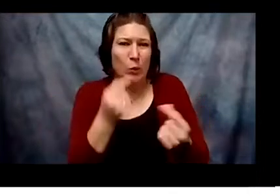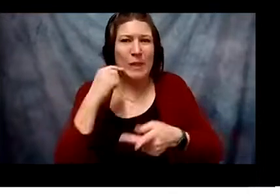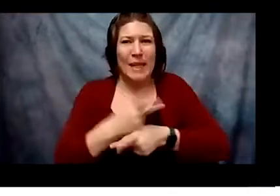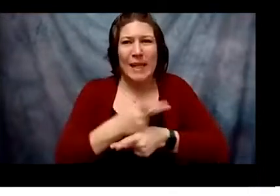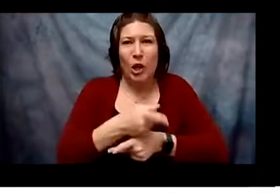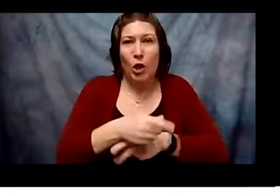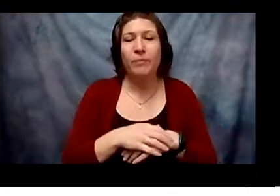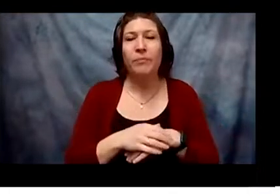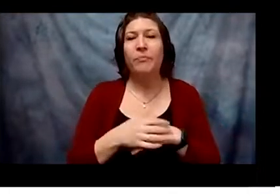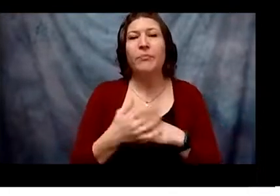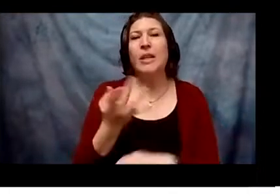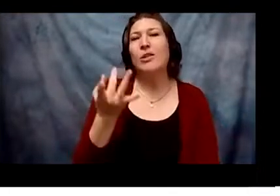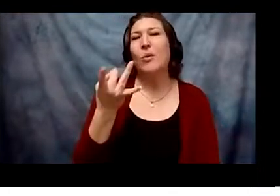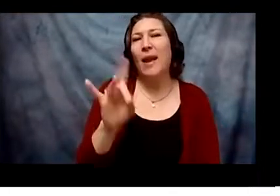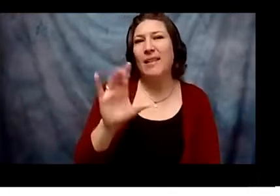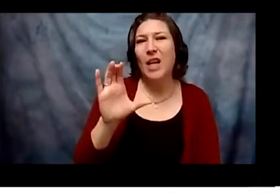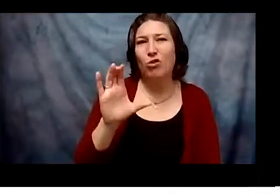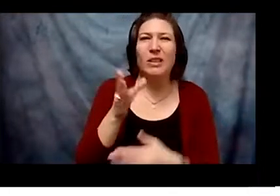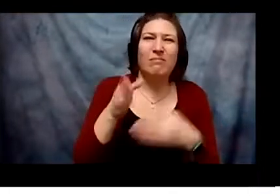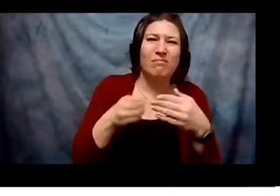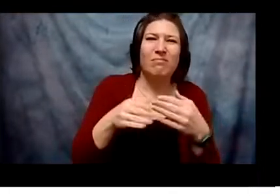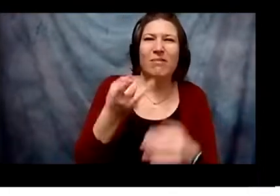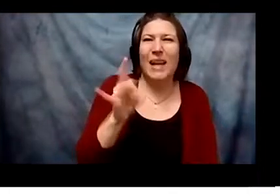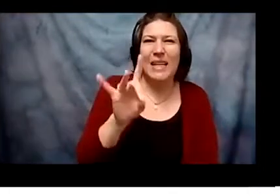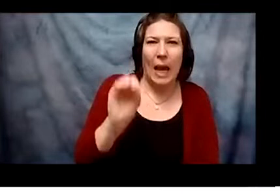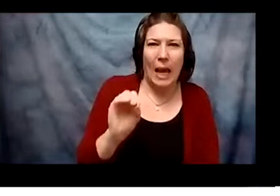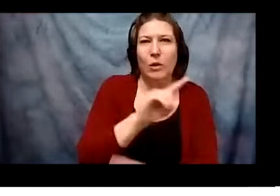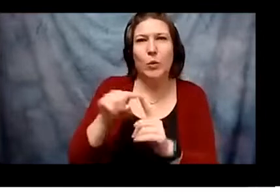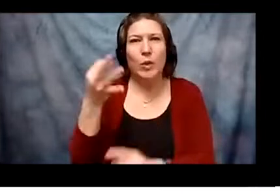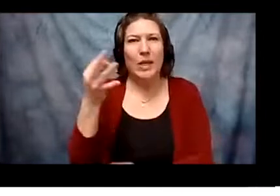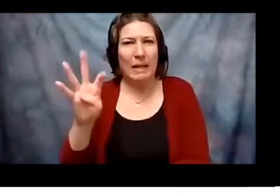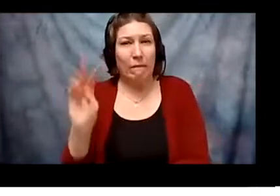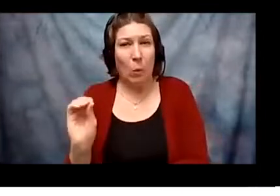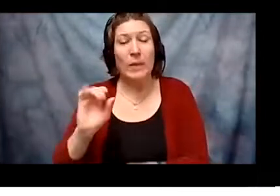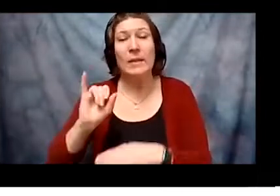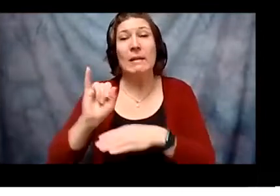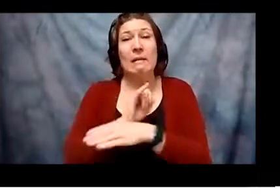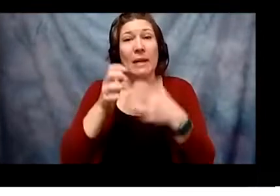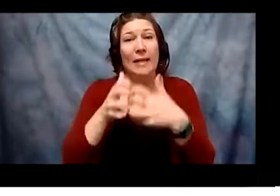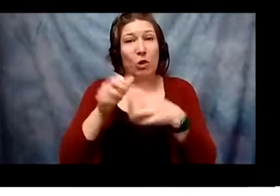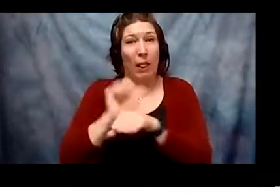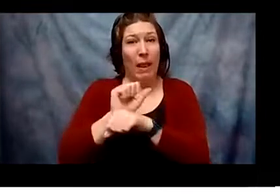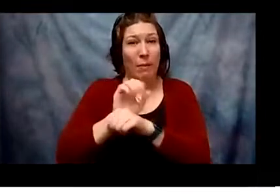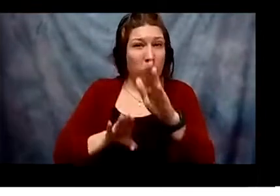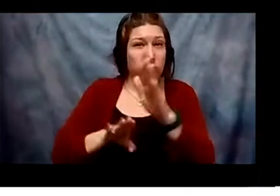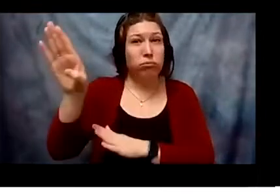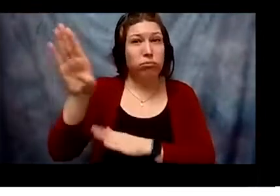to the 1940s, industrialized labor grew very quickly. This photo shows factory workers